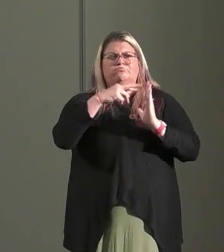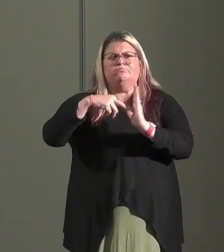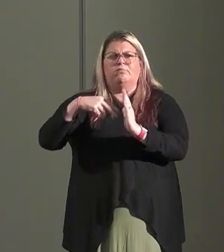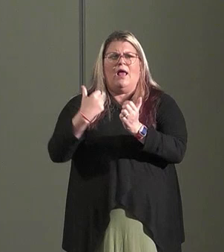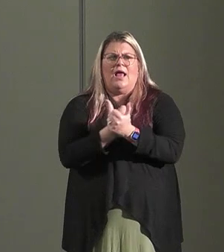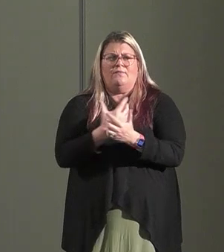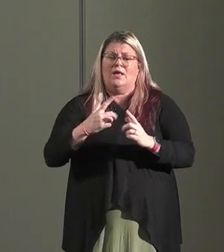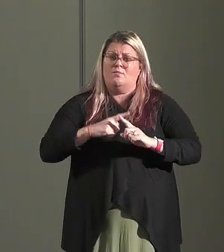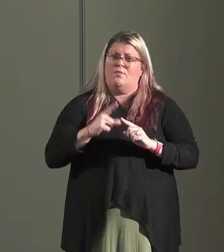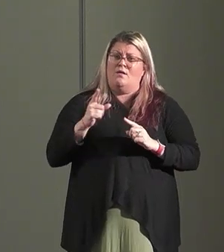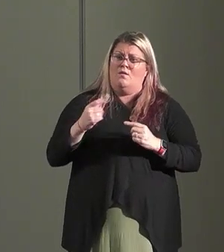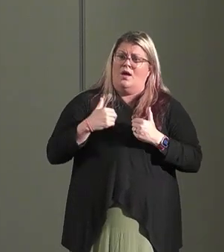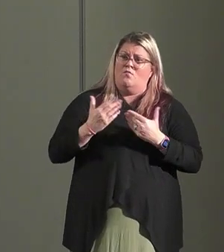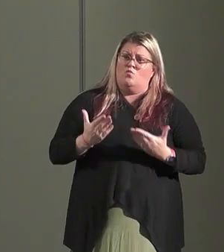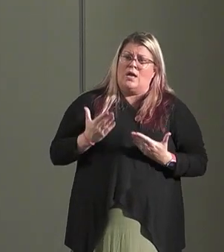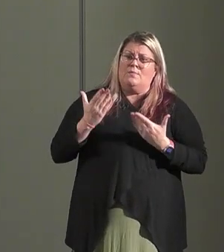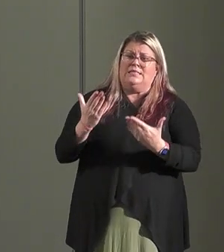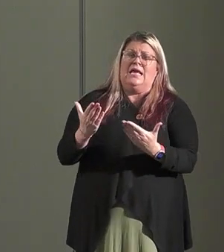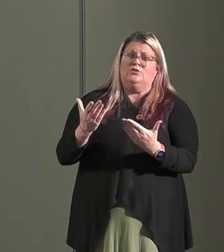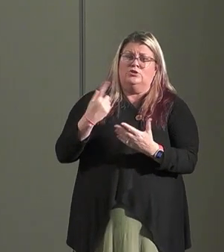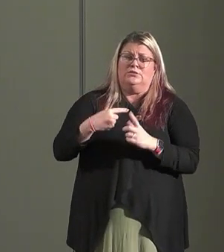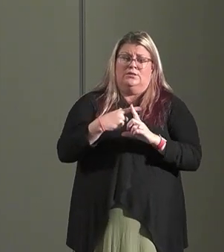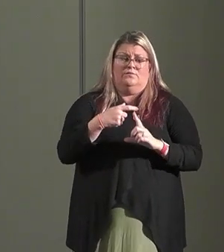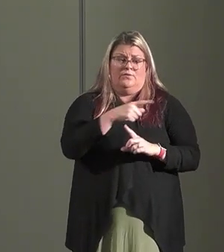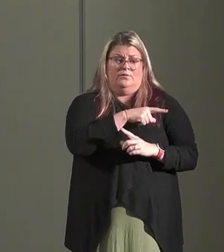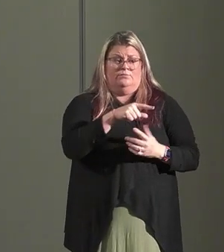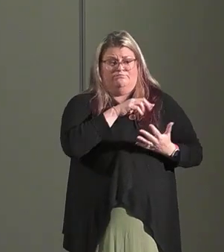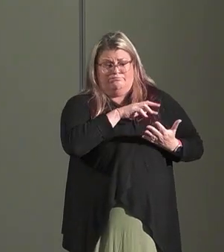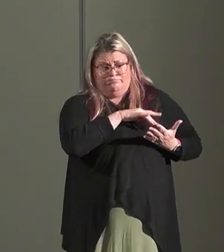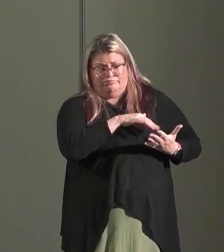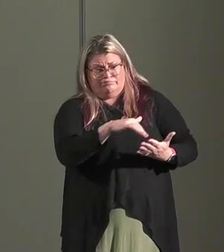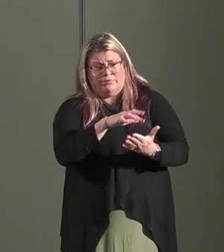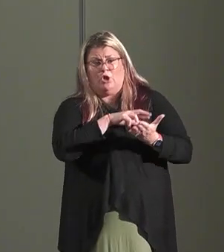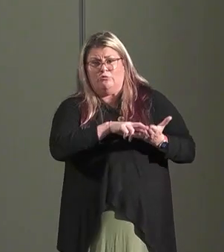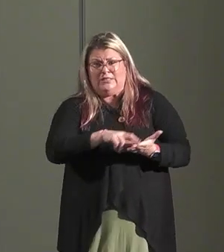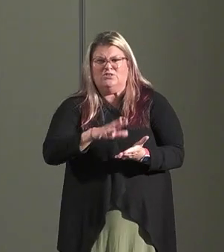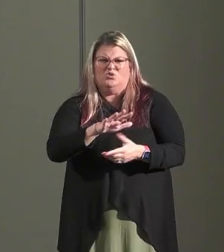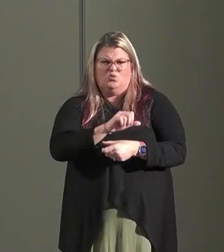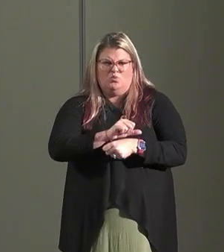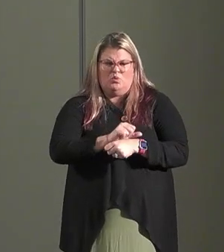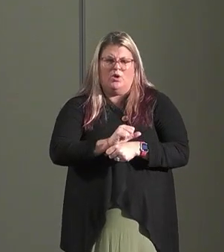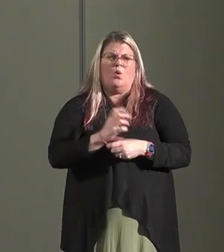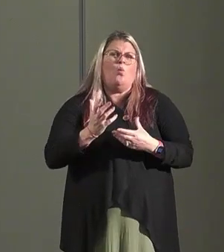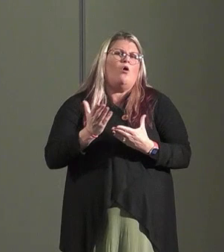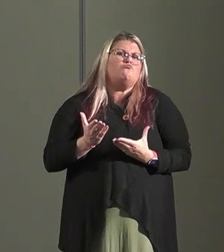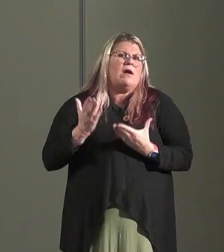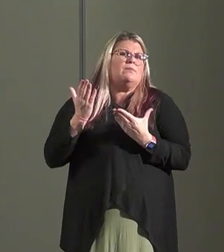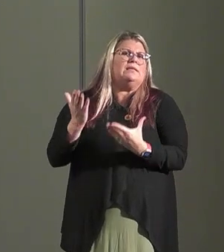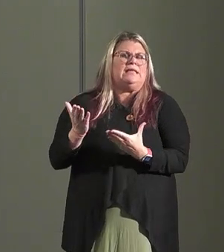recommendations that came out of the research? I know there were. What recommendations came out